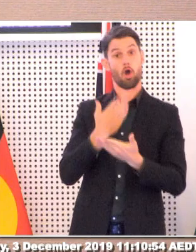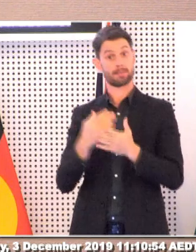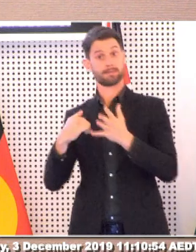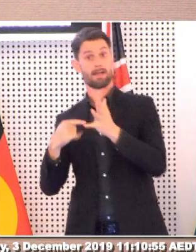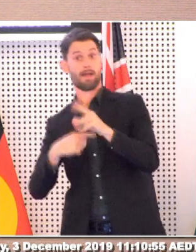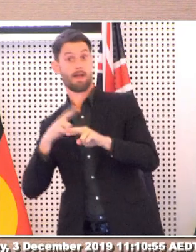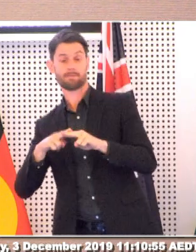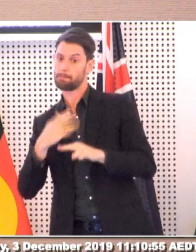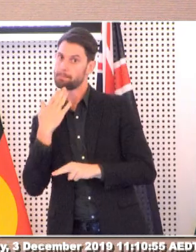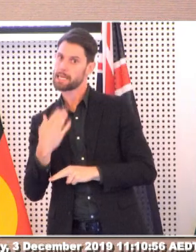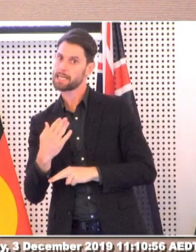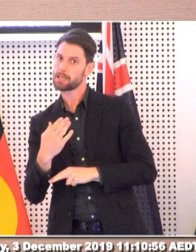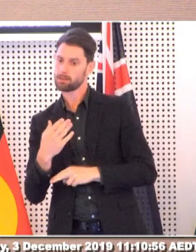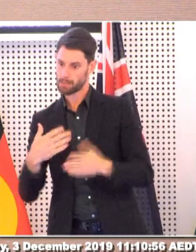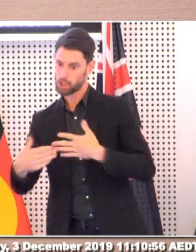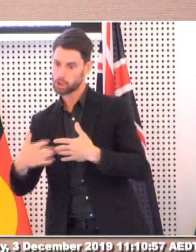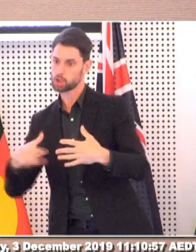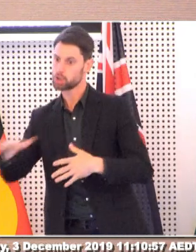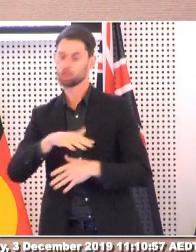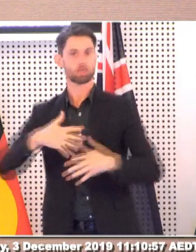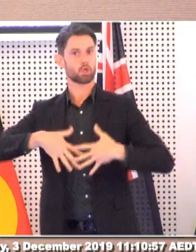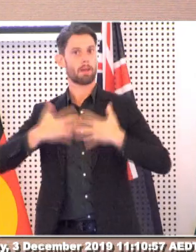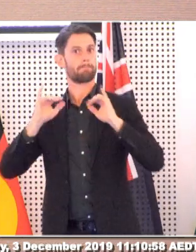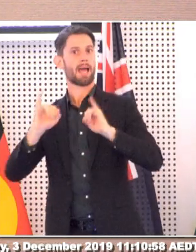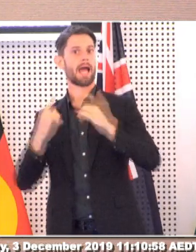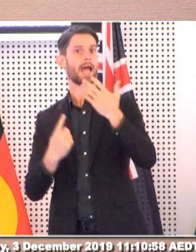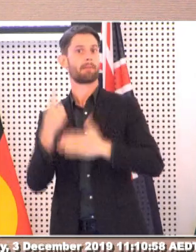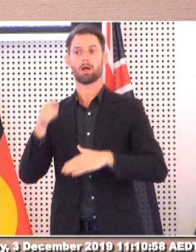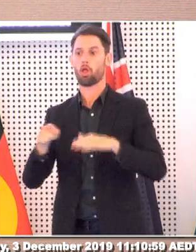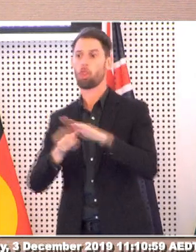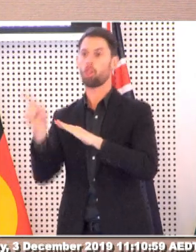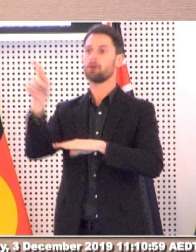potentially something could go awry within the community and it could be seen